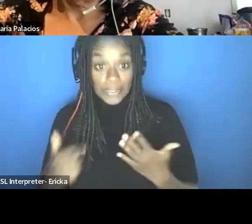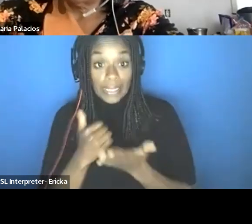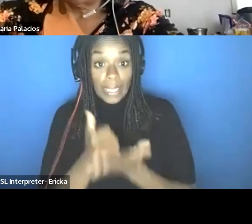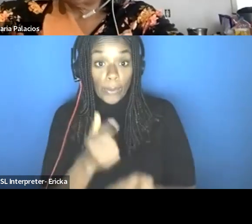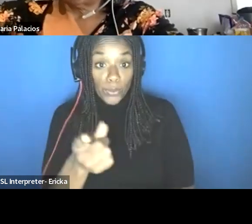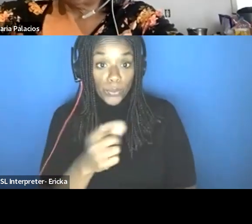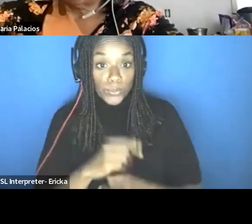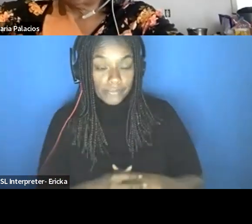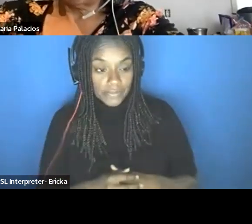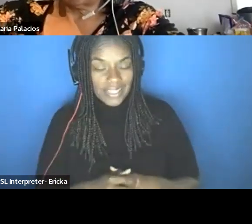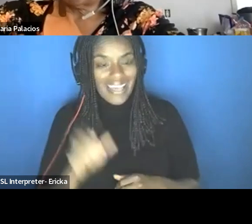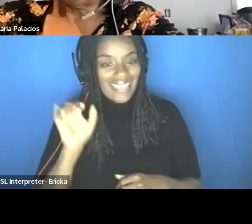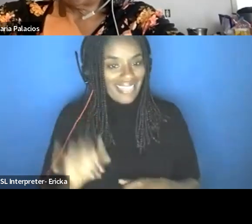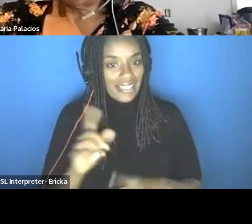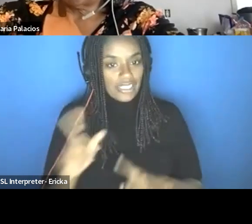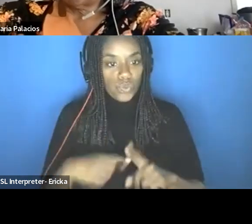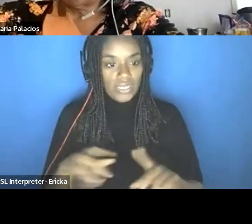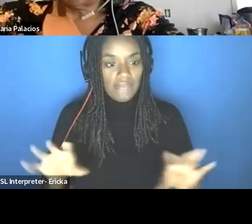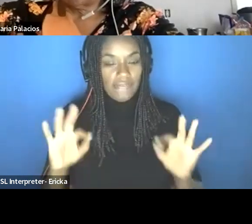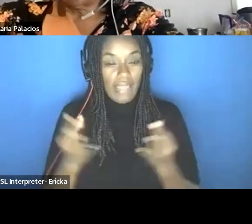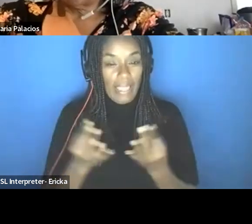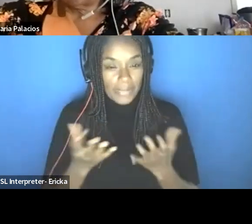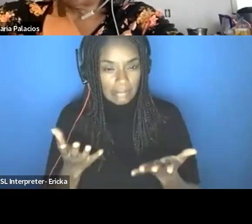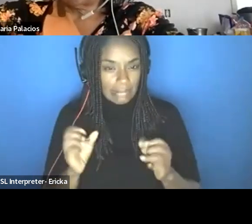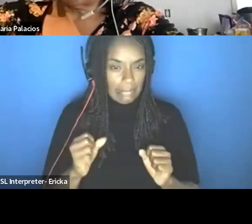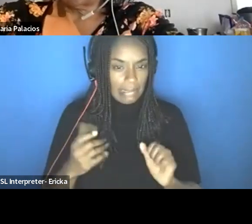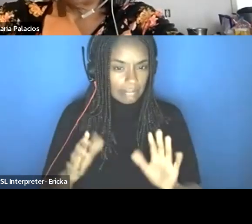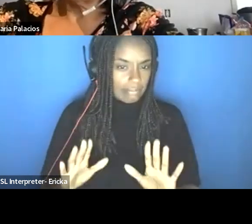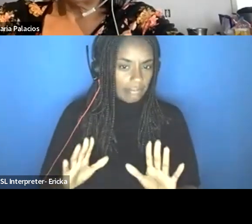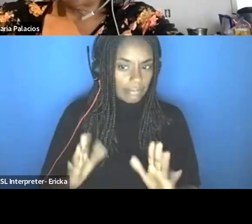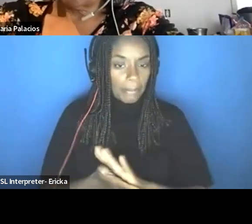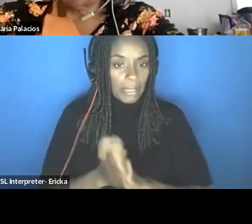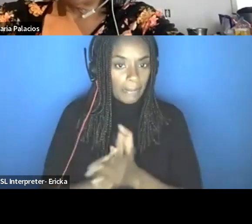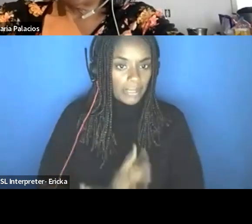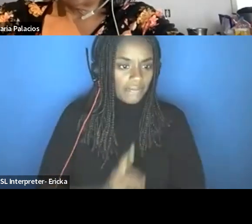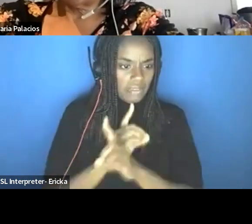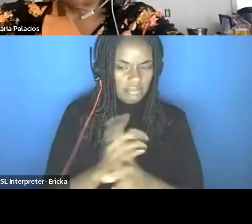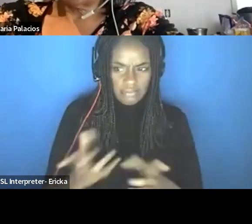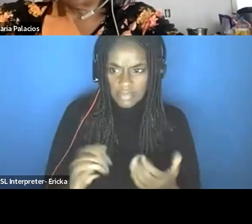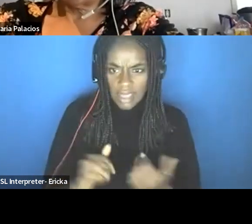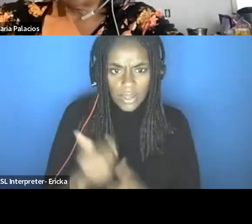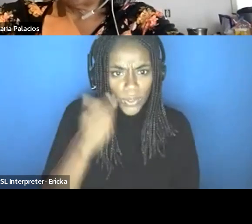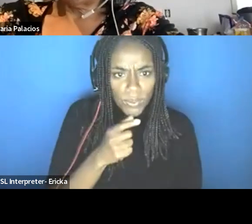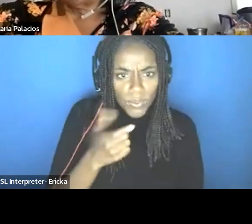As versus you need our help and this is what we can do for you. Because that's when families can tend to become a little defensive.